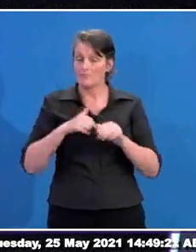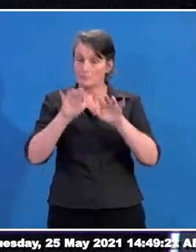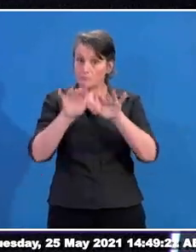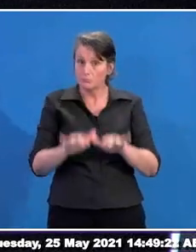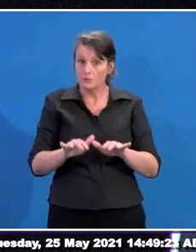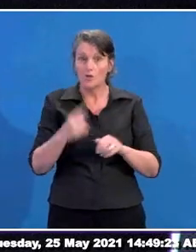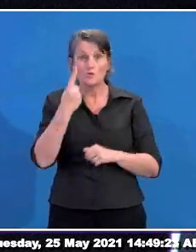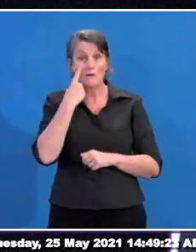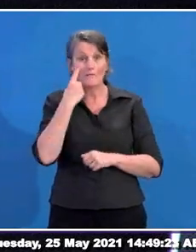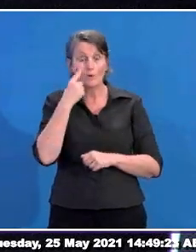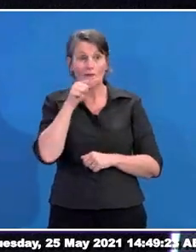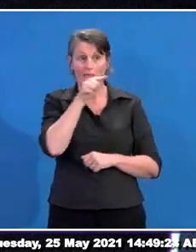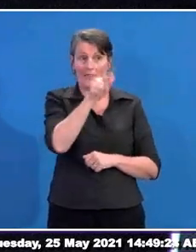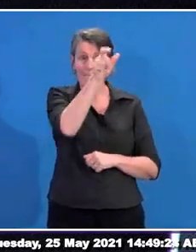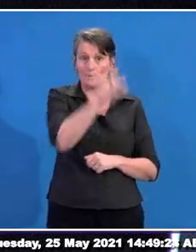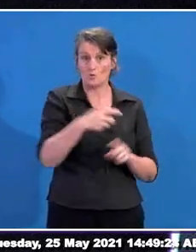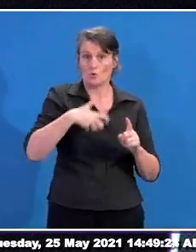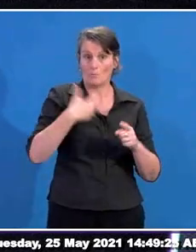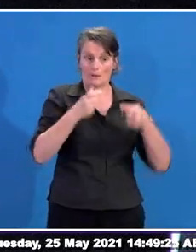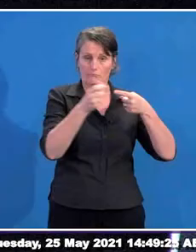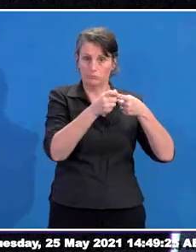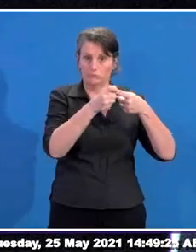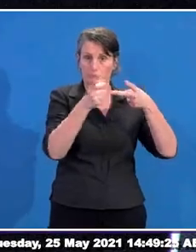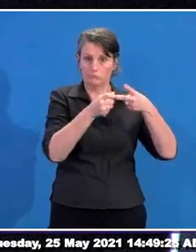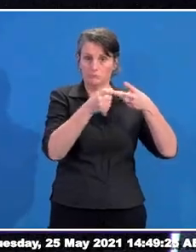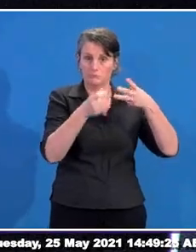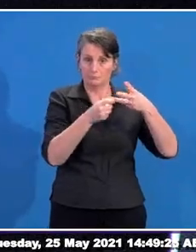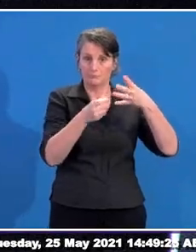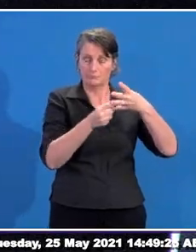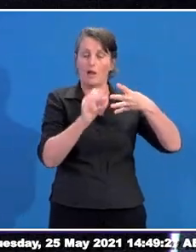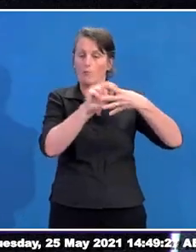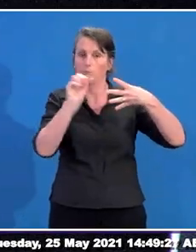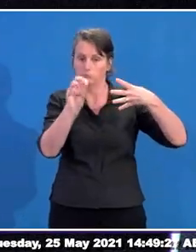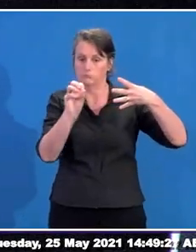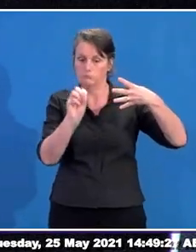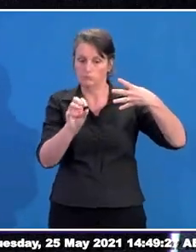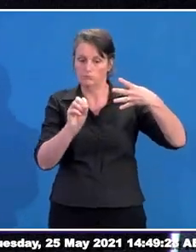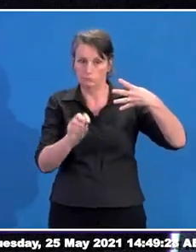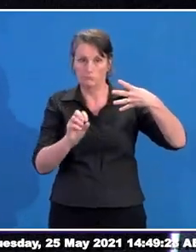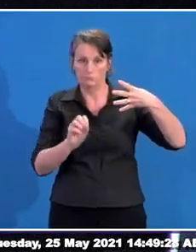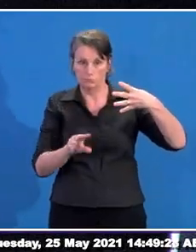So each allegation will be listed. All of the responses from the complainant, the witnesses and the